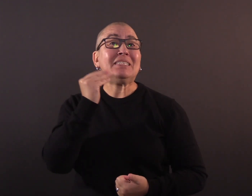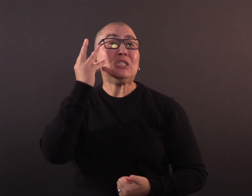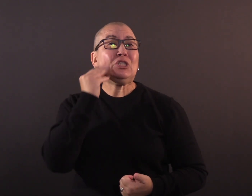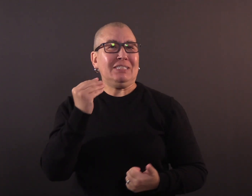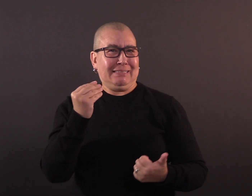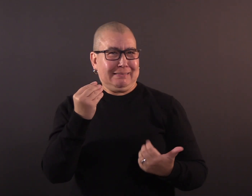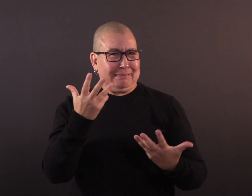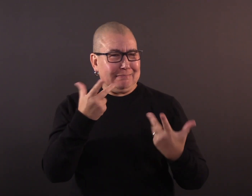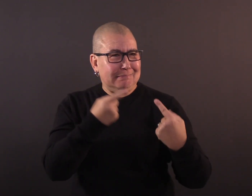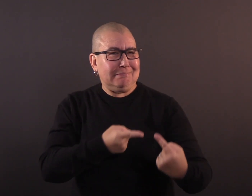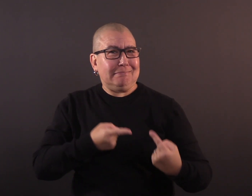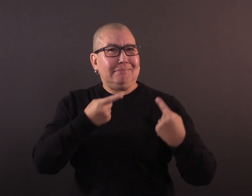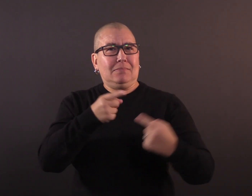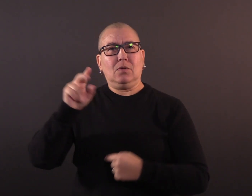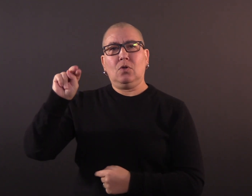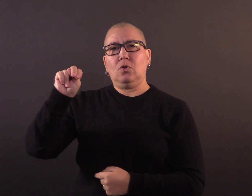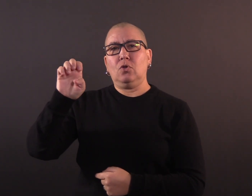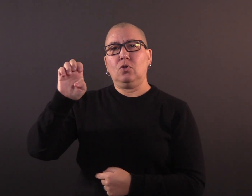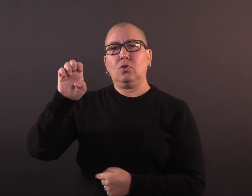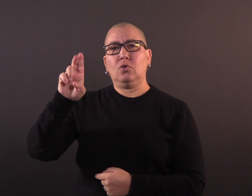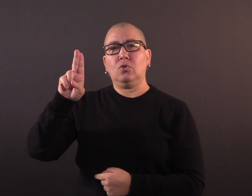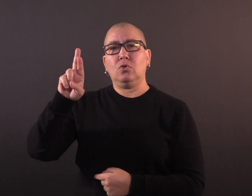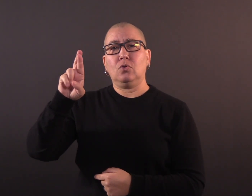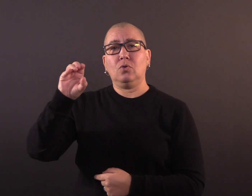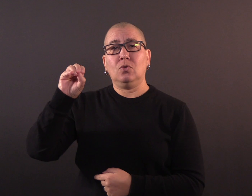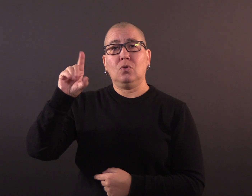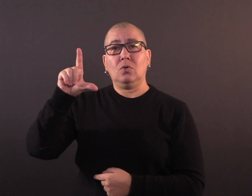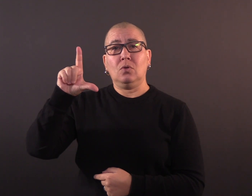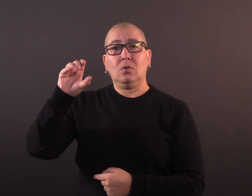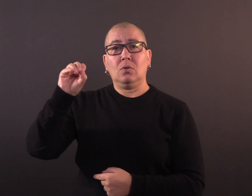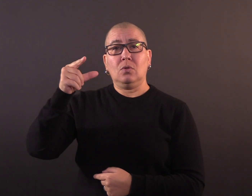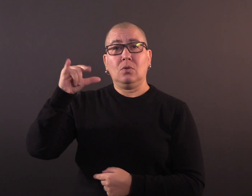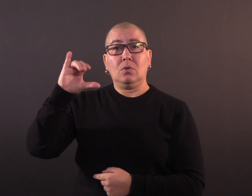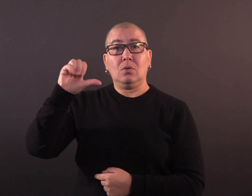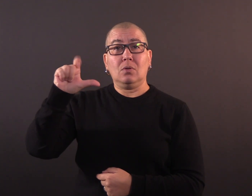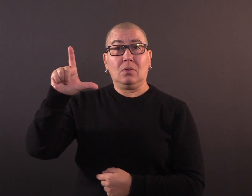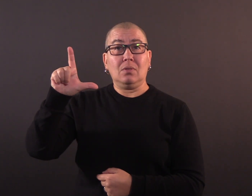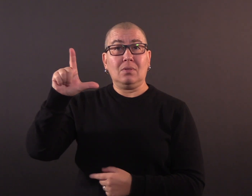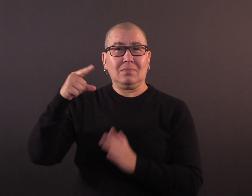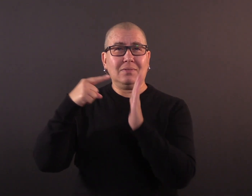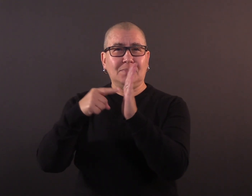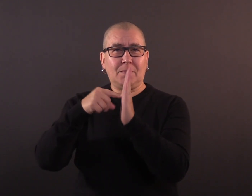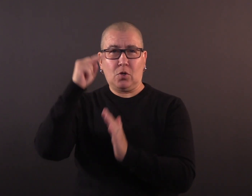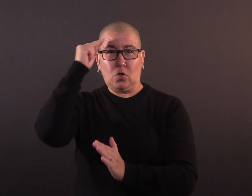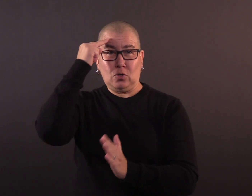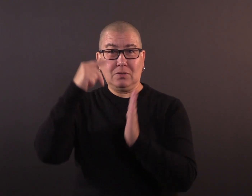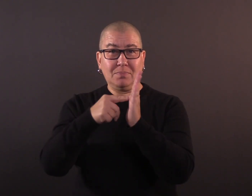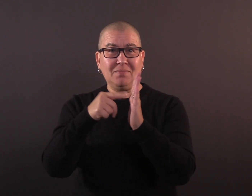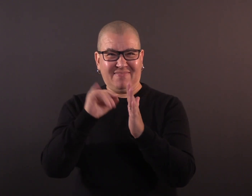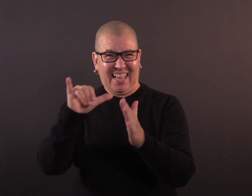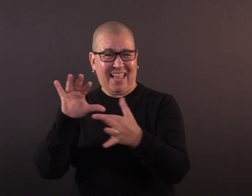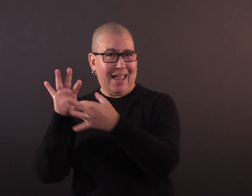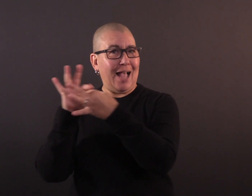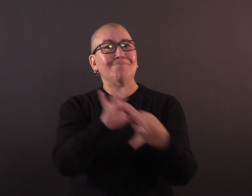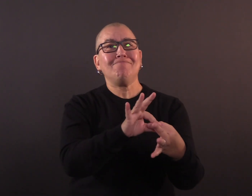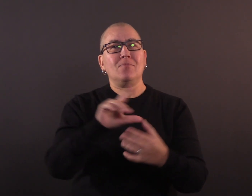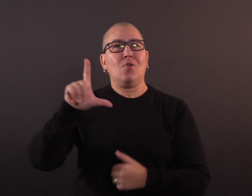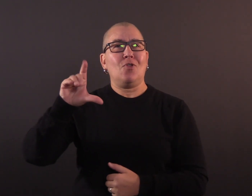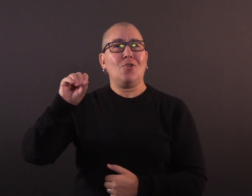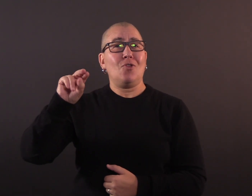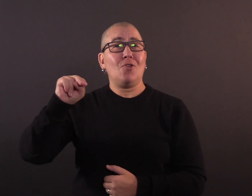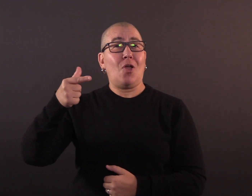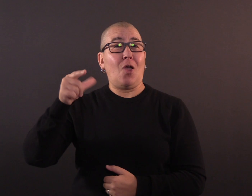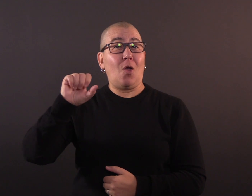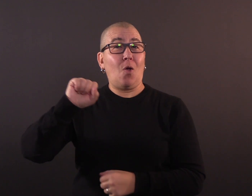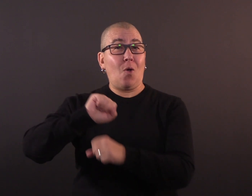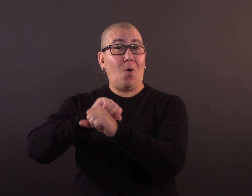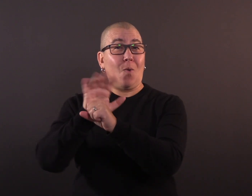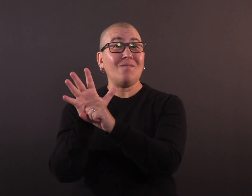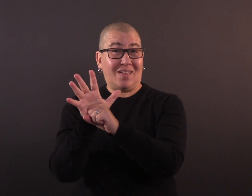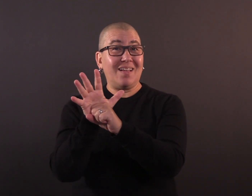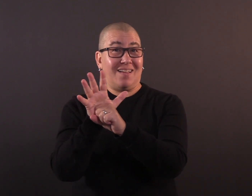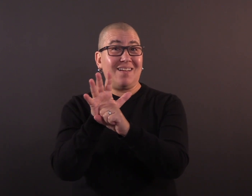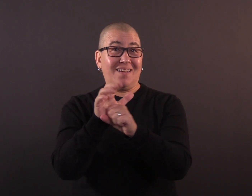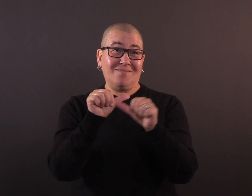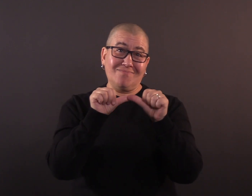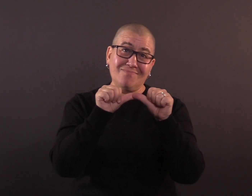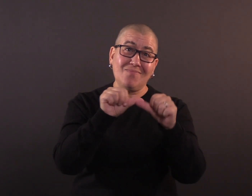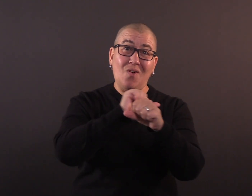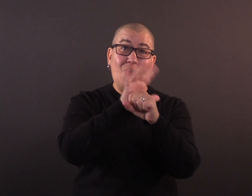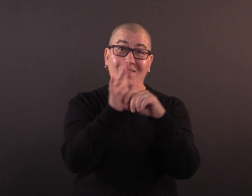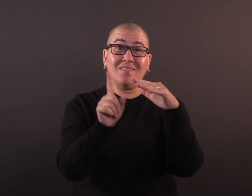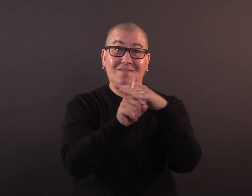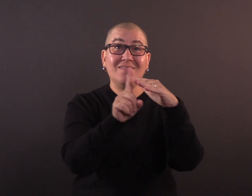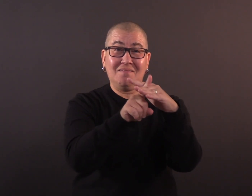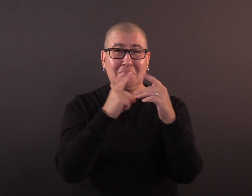are living with neurological symptoms linked to long COVID. Many, like Wilson,